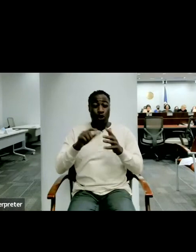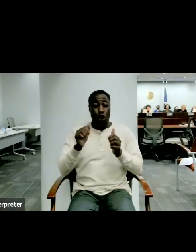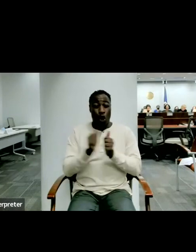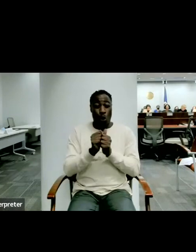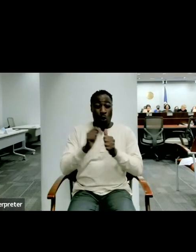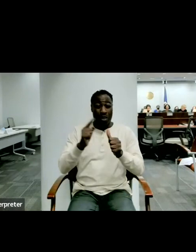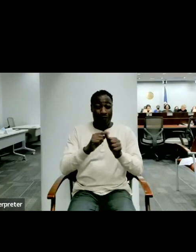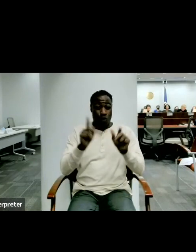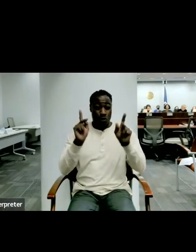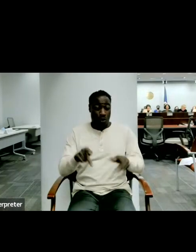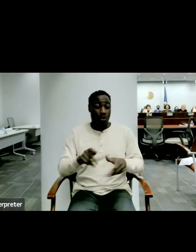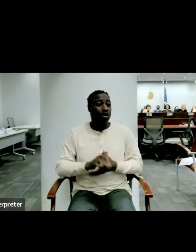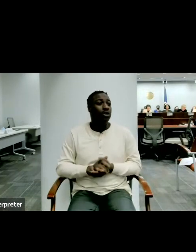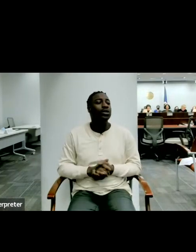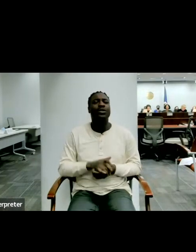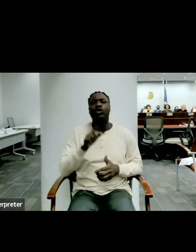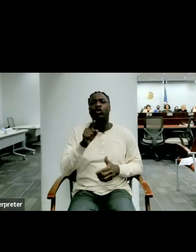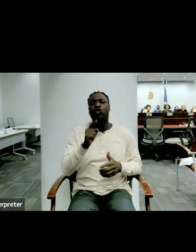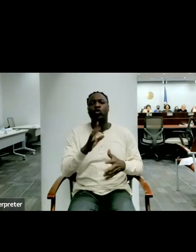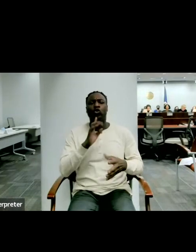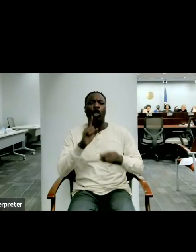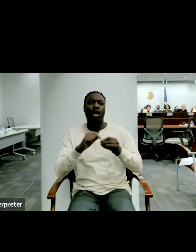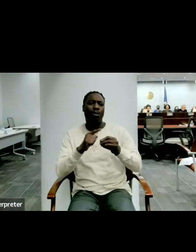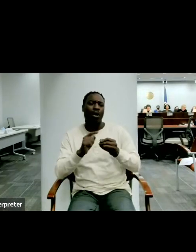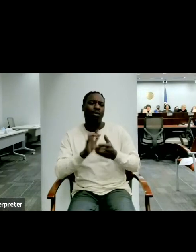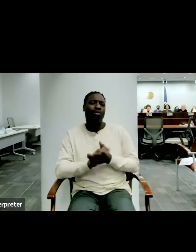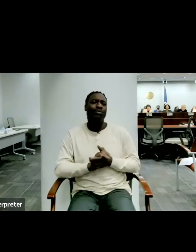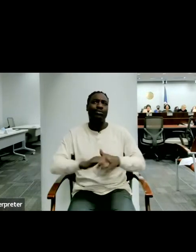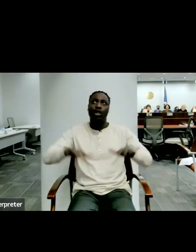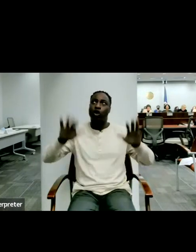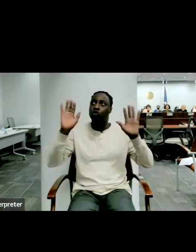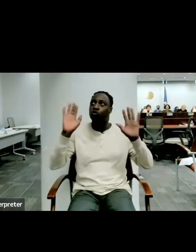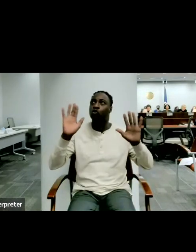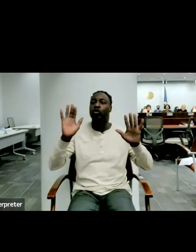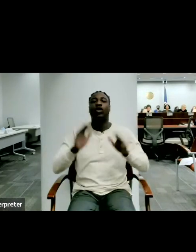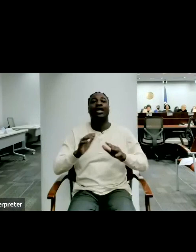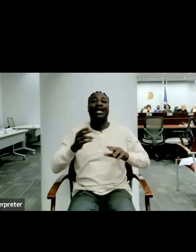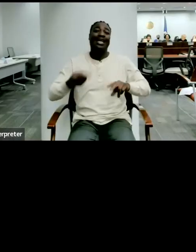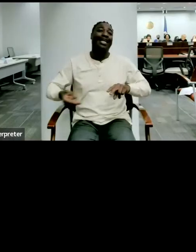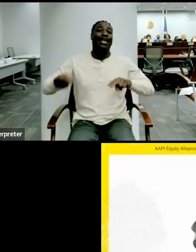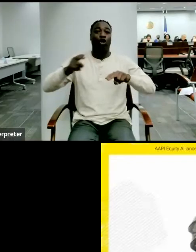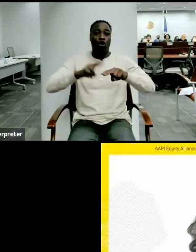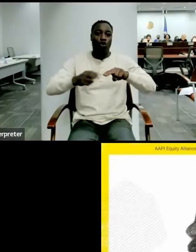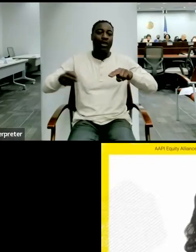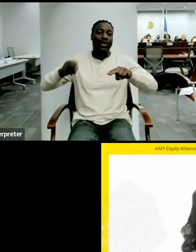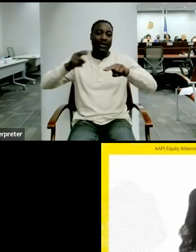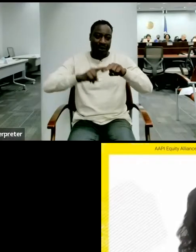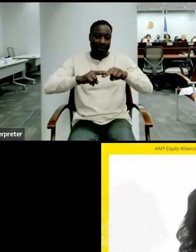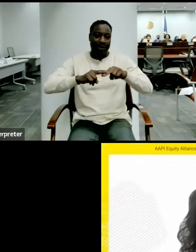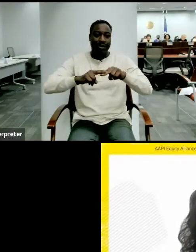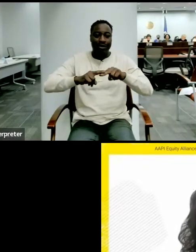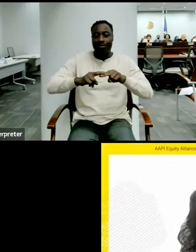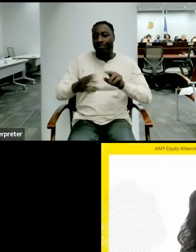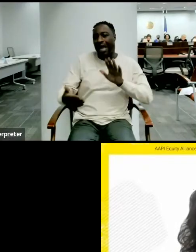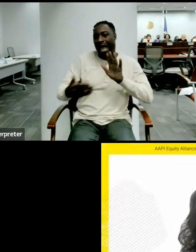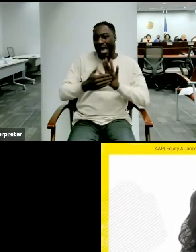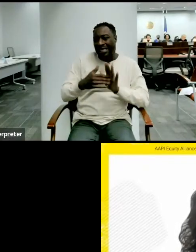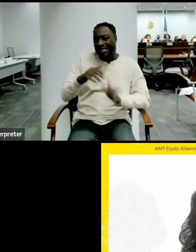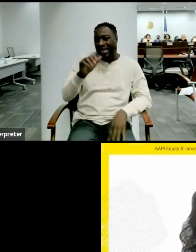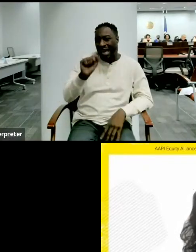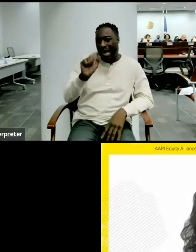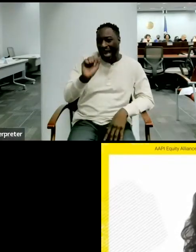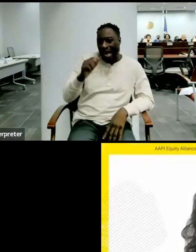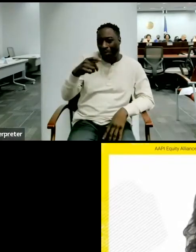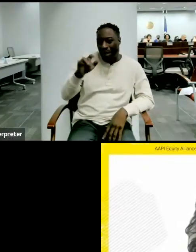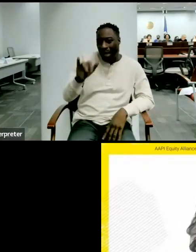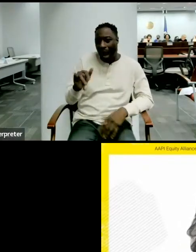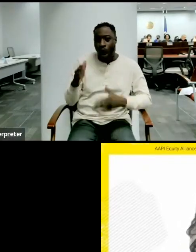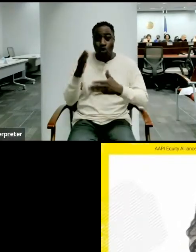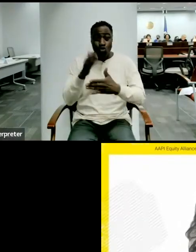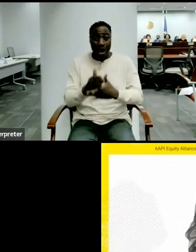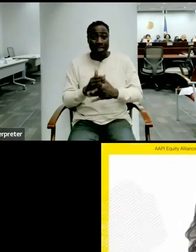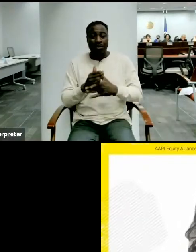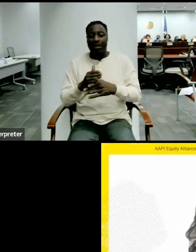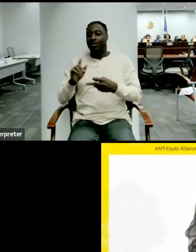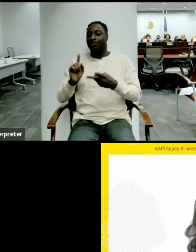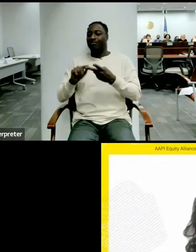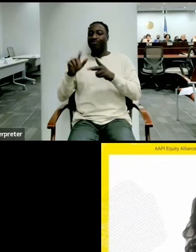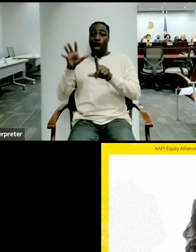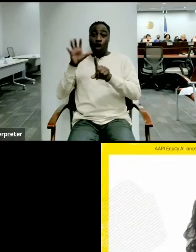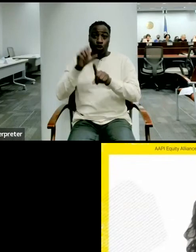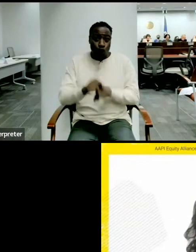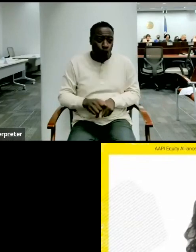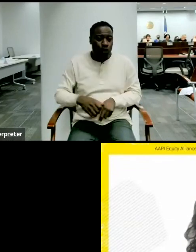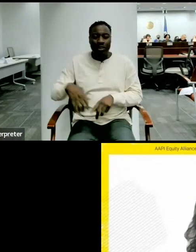you talk about the extraordinary increase in anti-AAPI harassment, assaults, violence, hate.